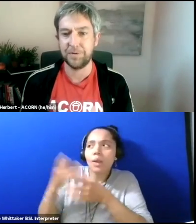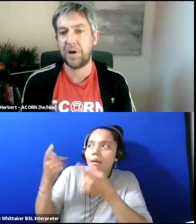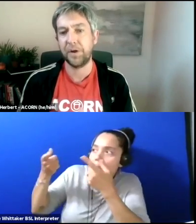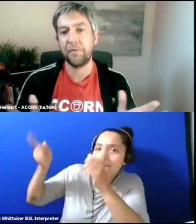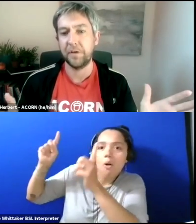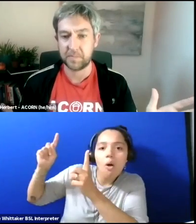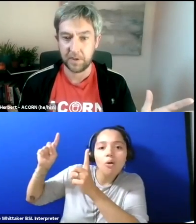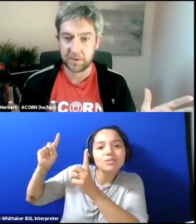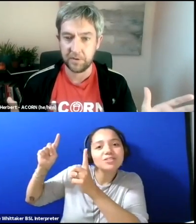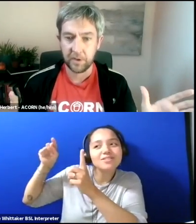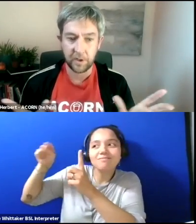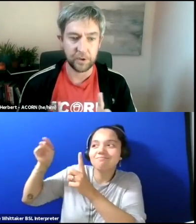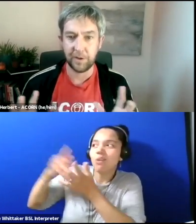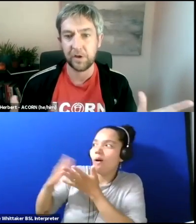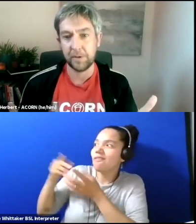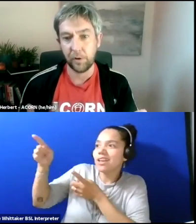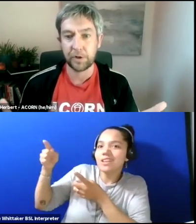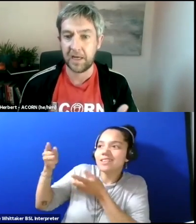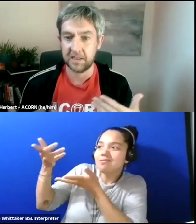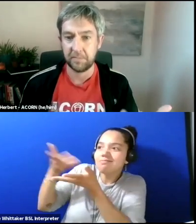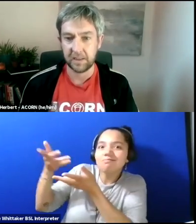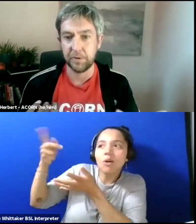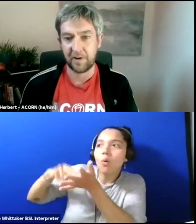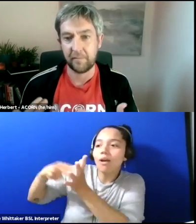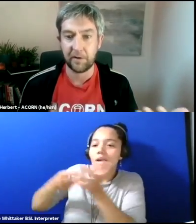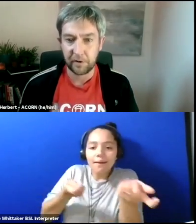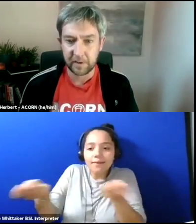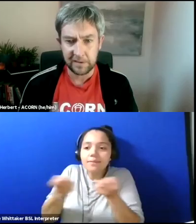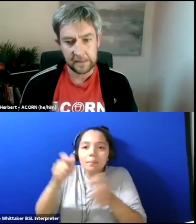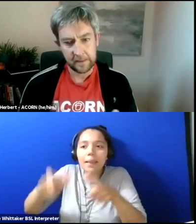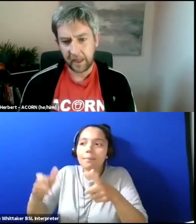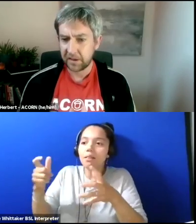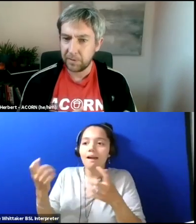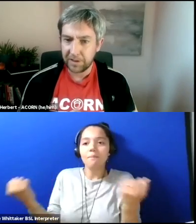There's someone who is the obvious person who you are going to be organising people to have power over.